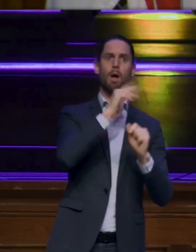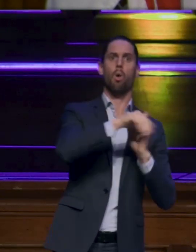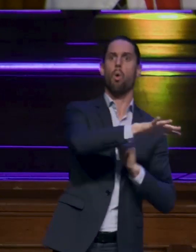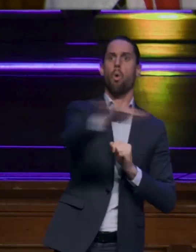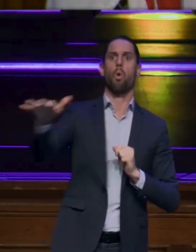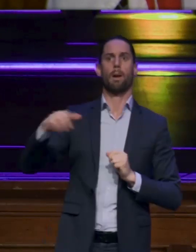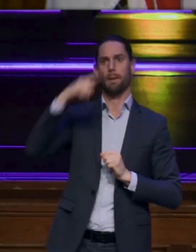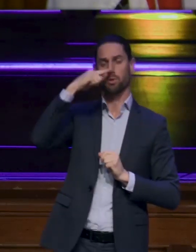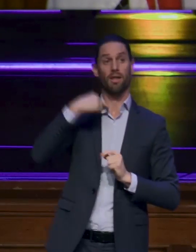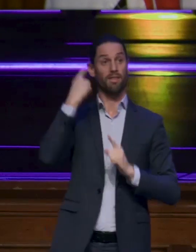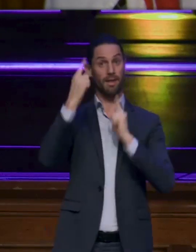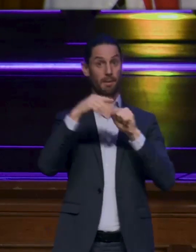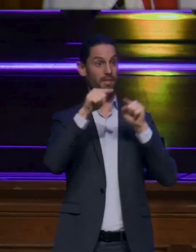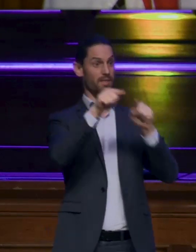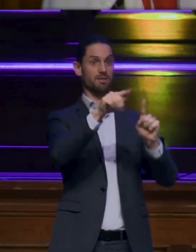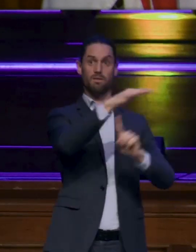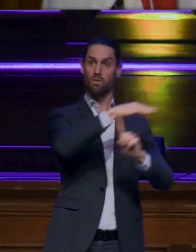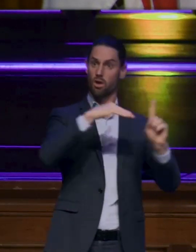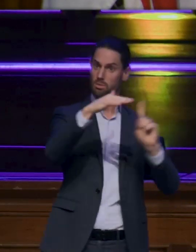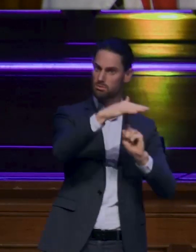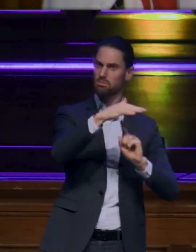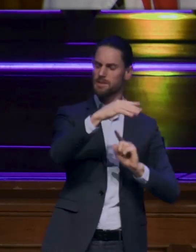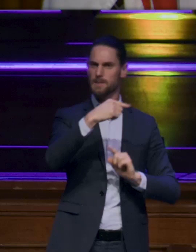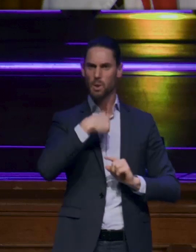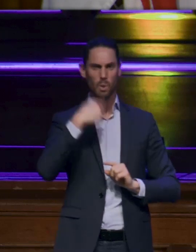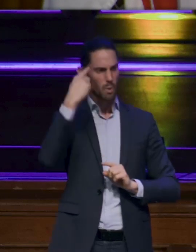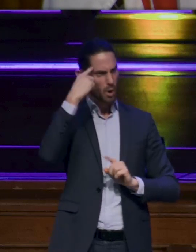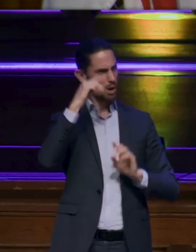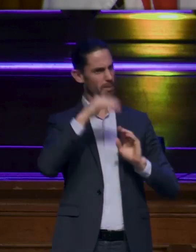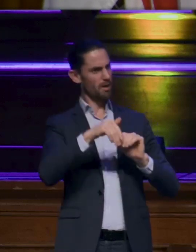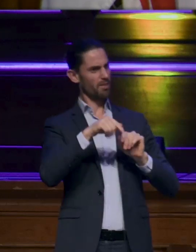hear that kind of response in the face of something so extraordinary I have a